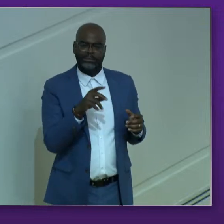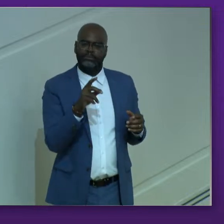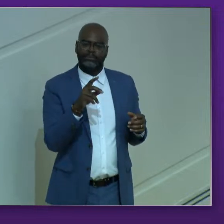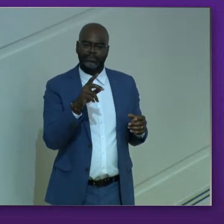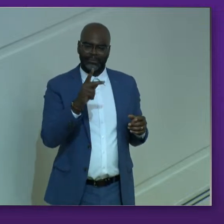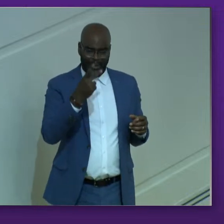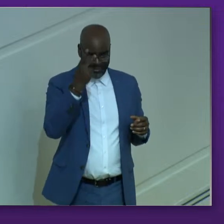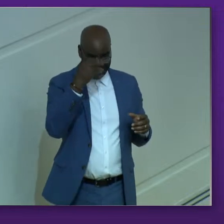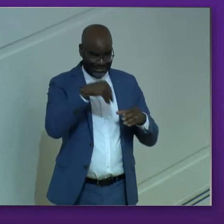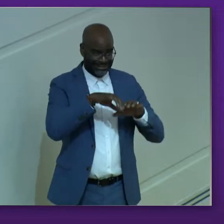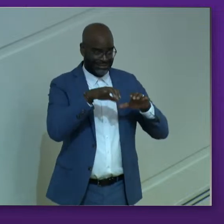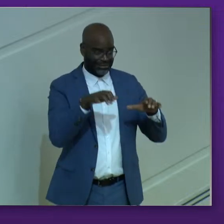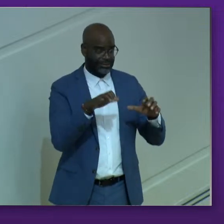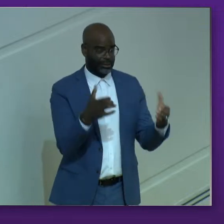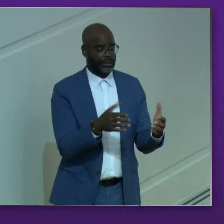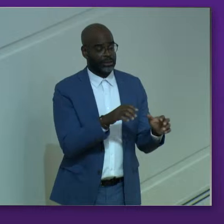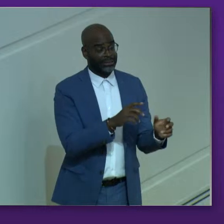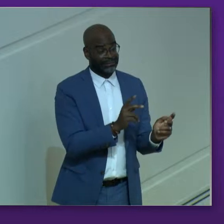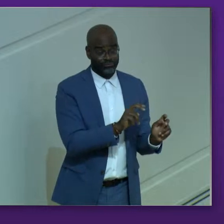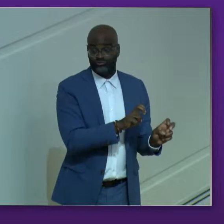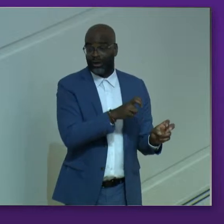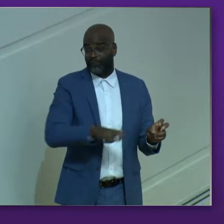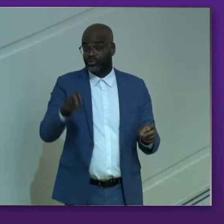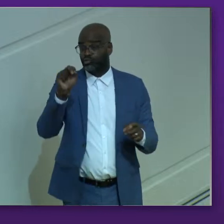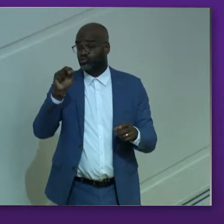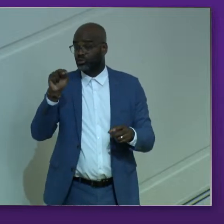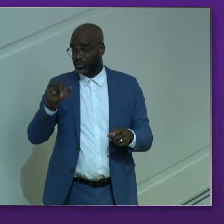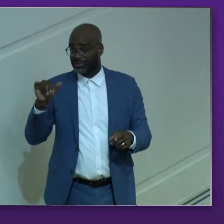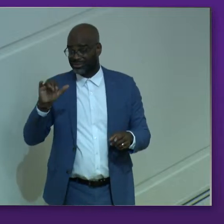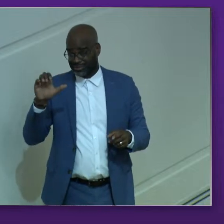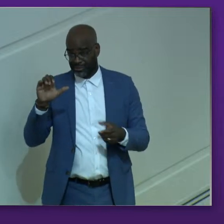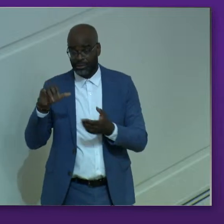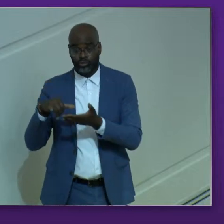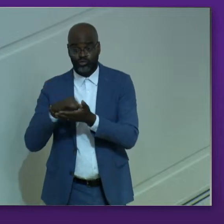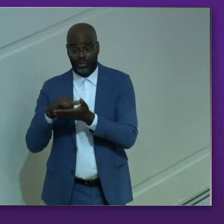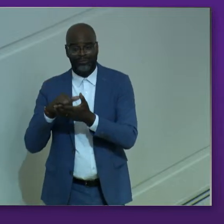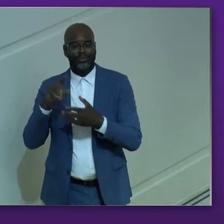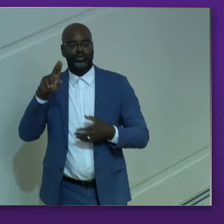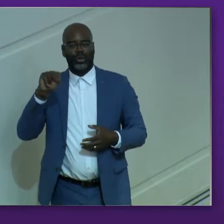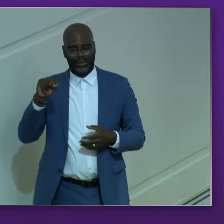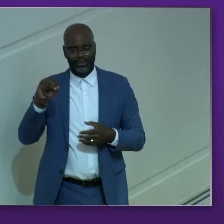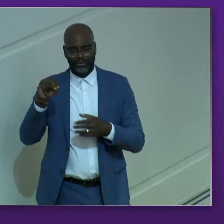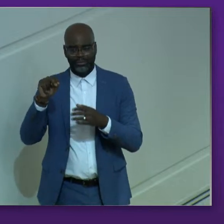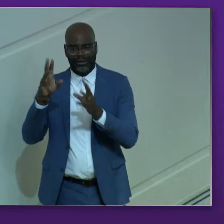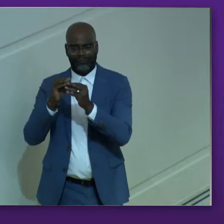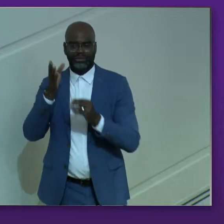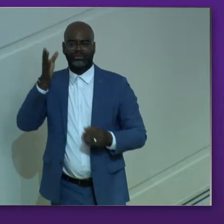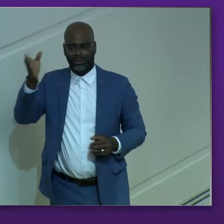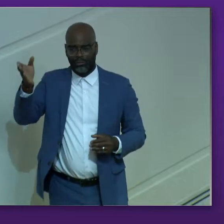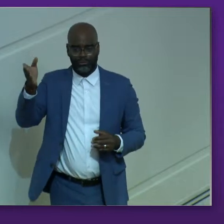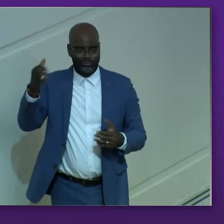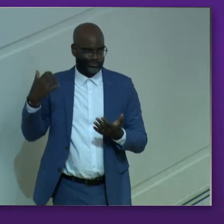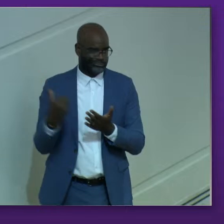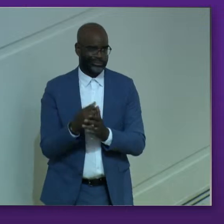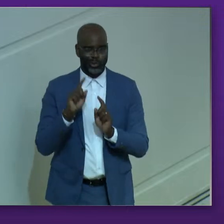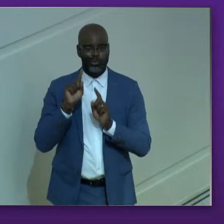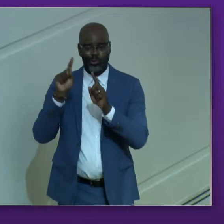EXAMPLE .